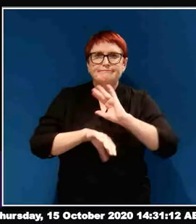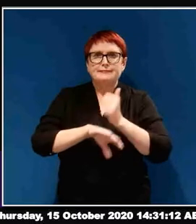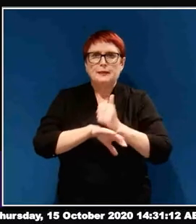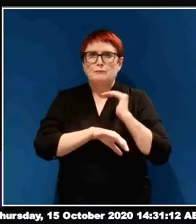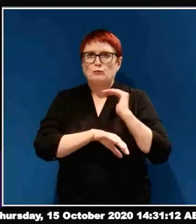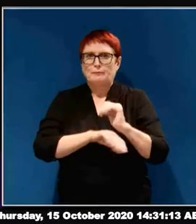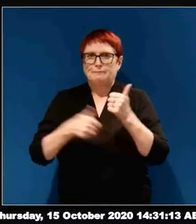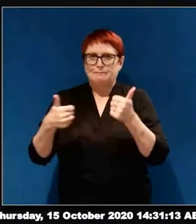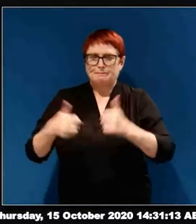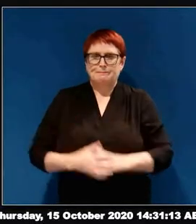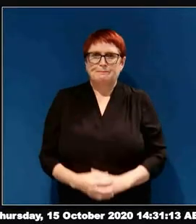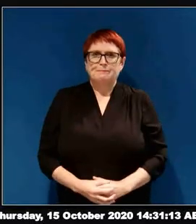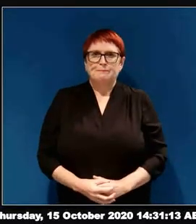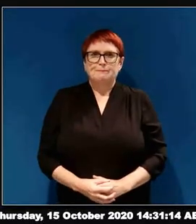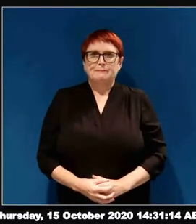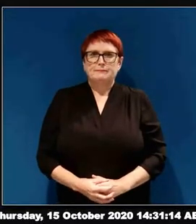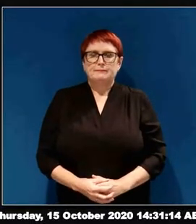The Royal Commission is adjourned.